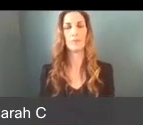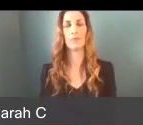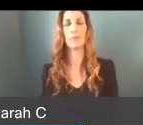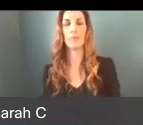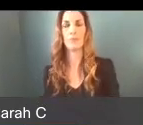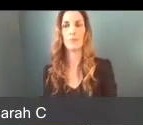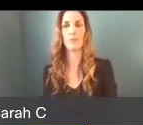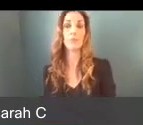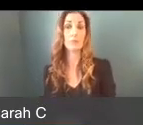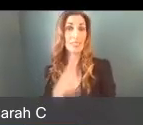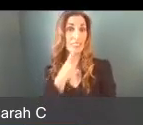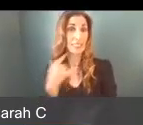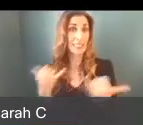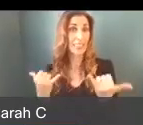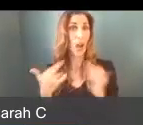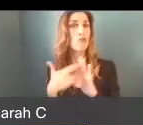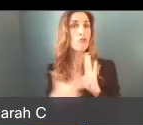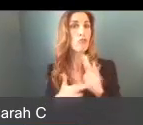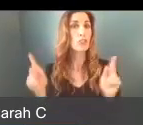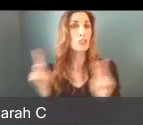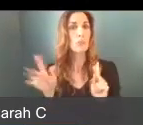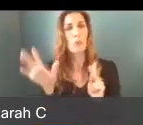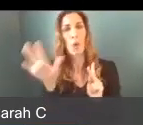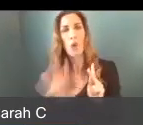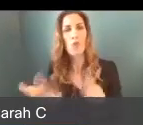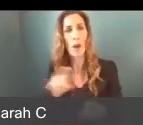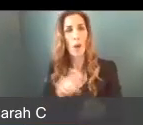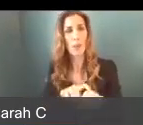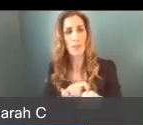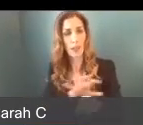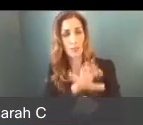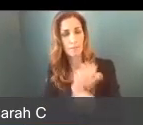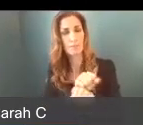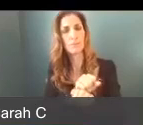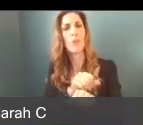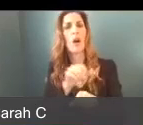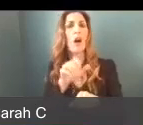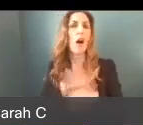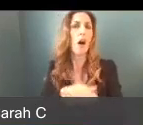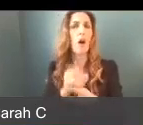we are registering people for vaccine appointments who registered on or before February the 10th.